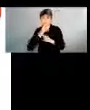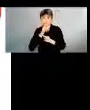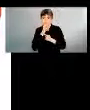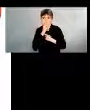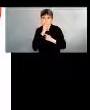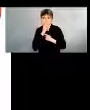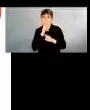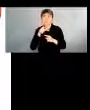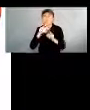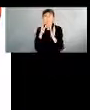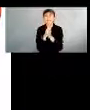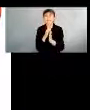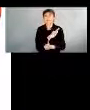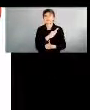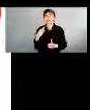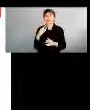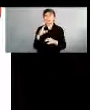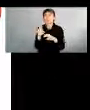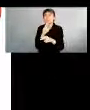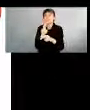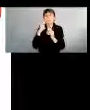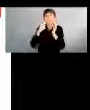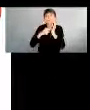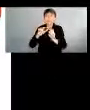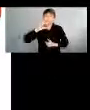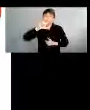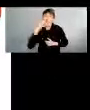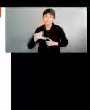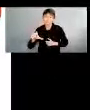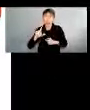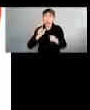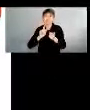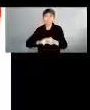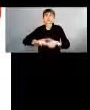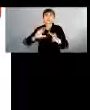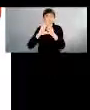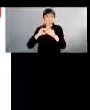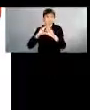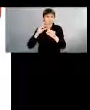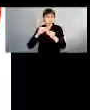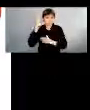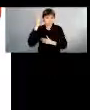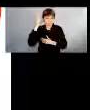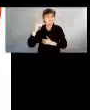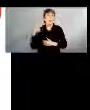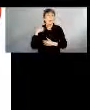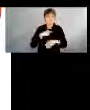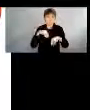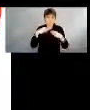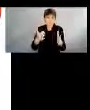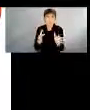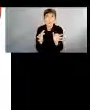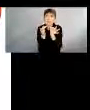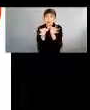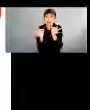platform, such as Zoom. We also offer language interpretation for phone or video meetings